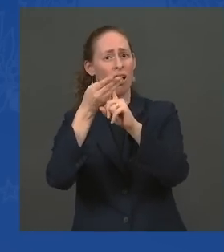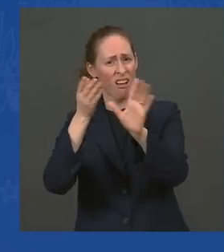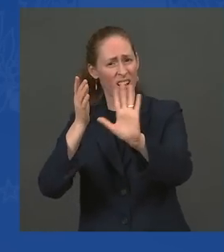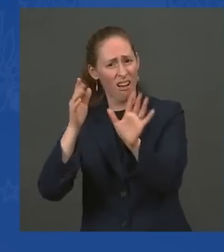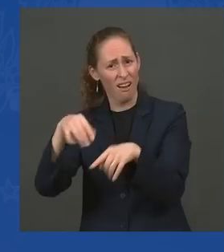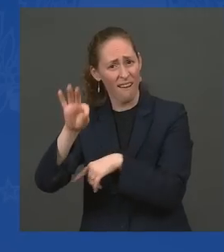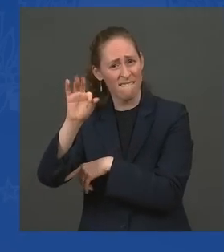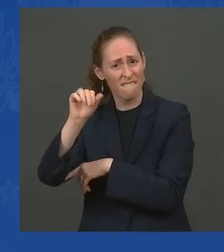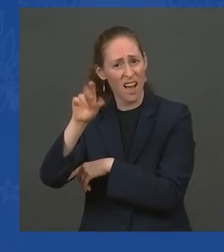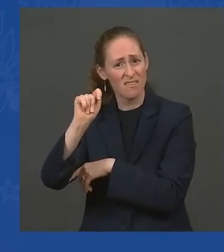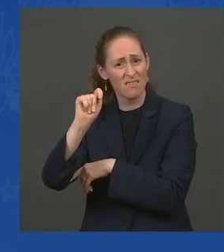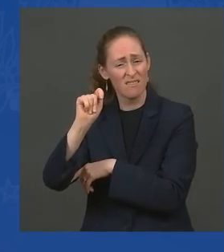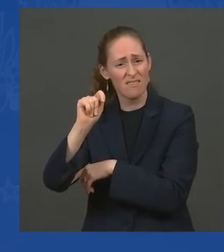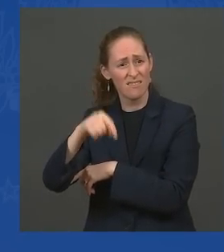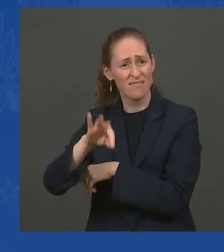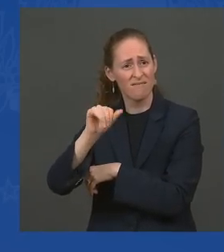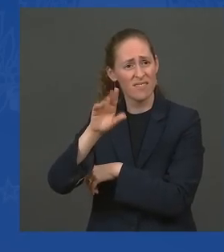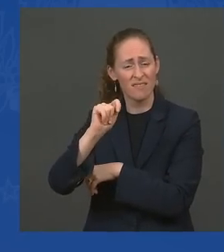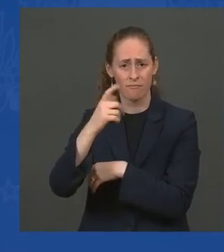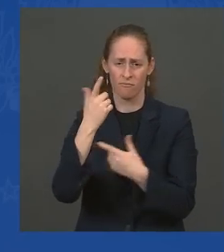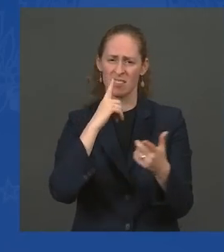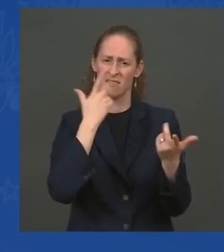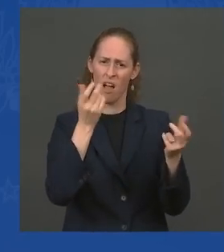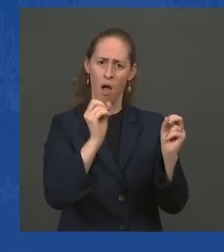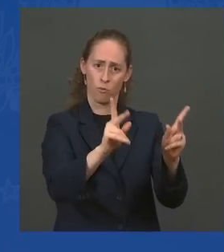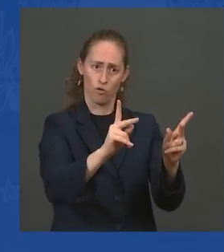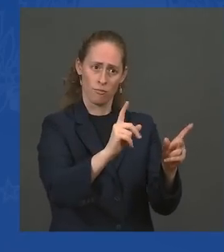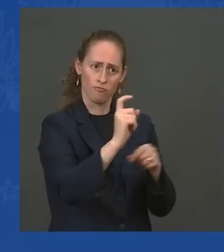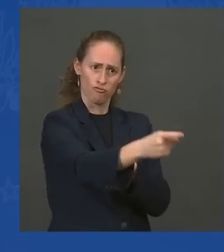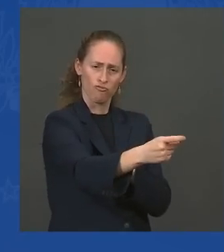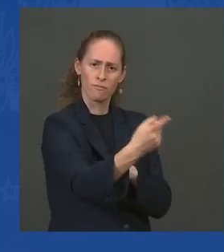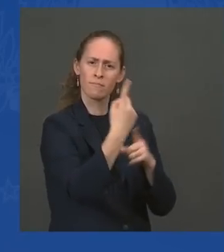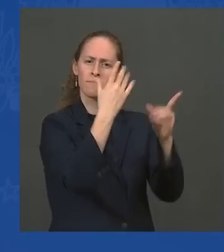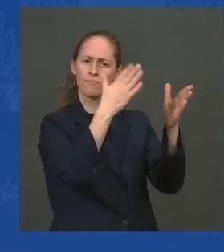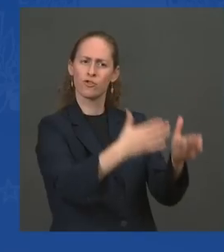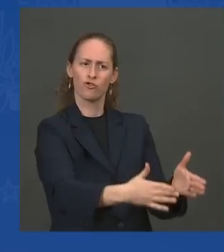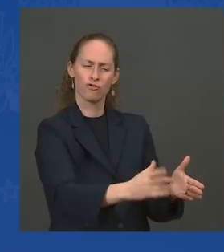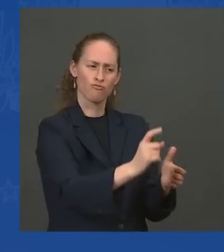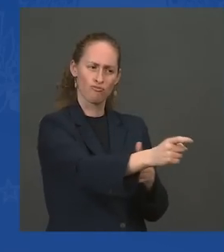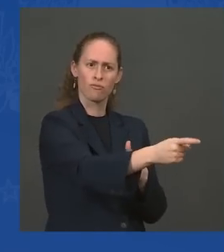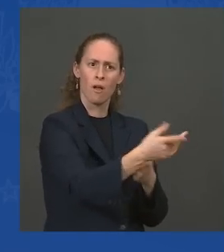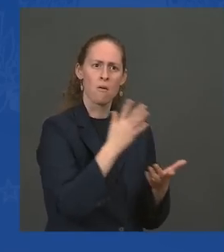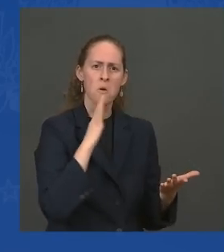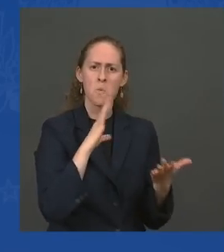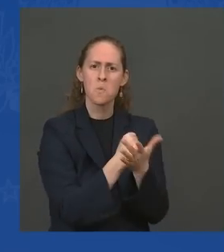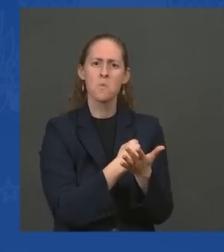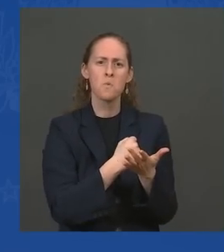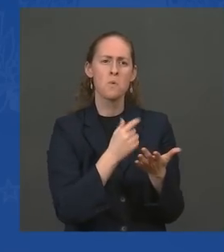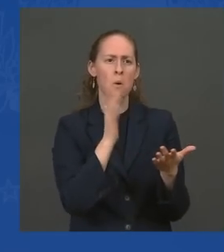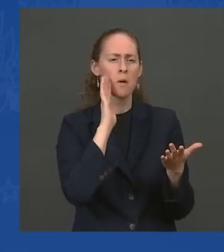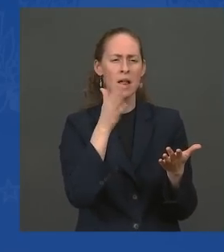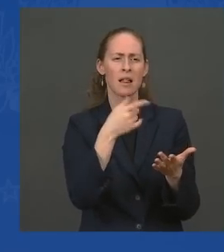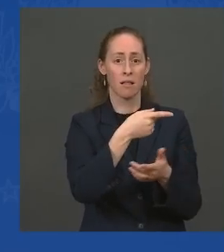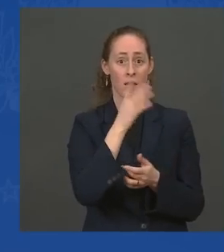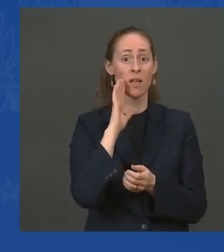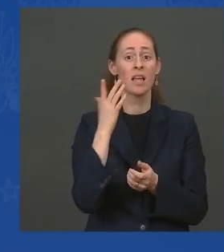Given half a chance -- just half a chance -- the American people have never, ever, ever let the nation down.